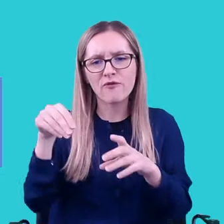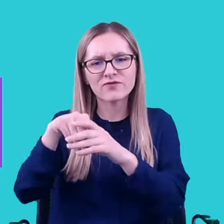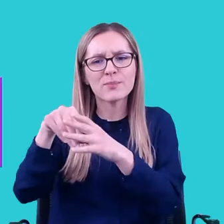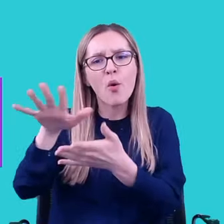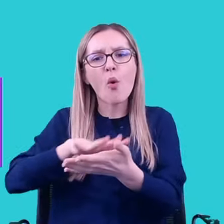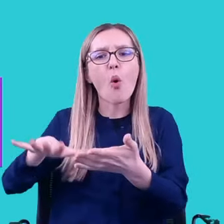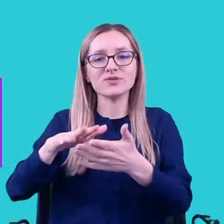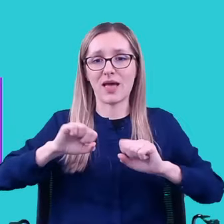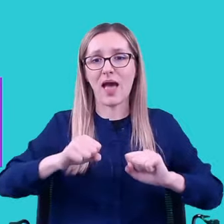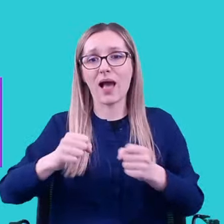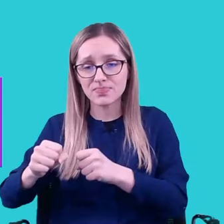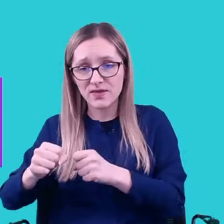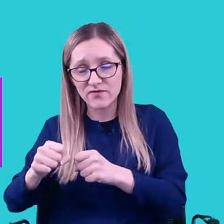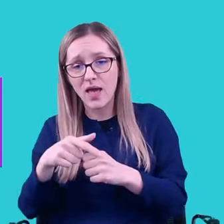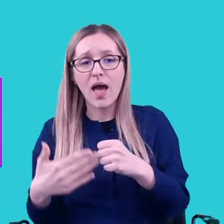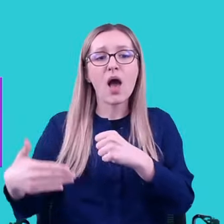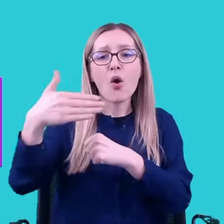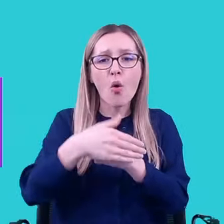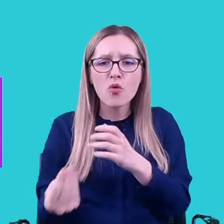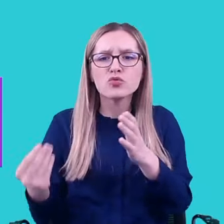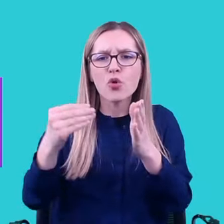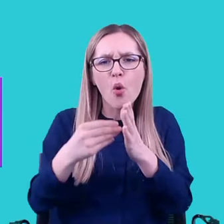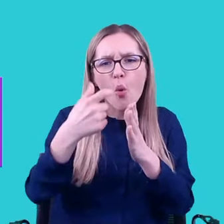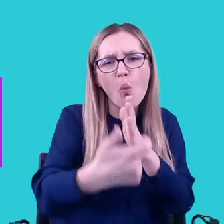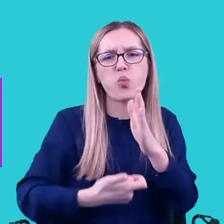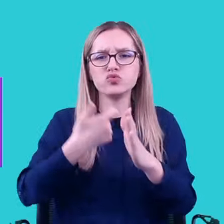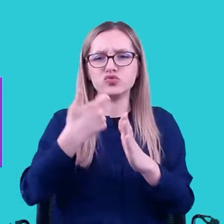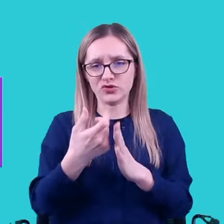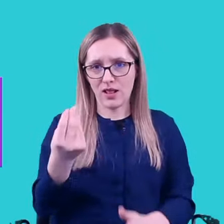Then, we seal it up and this big, fancy fuel cell